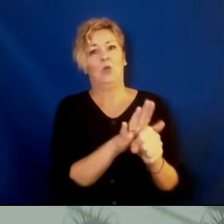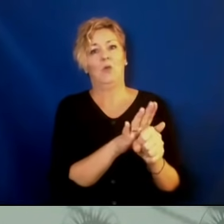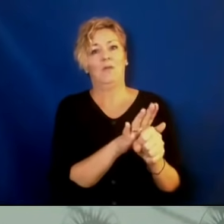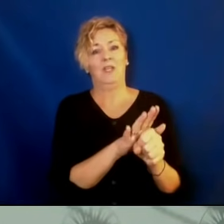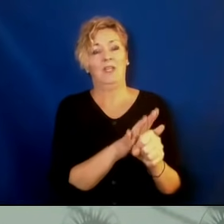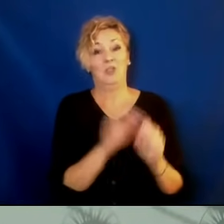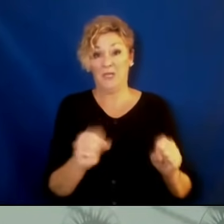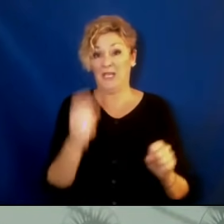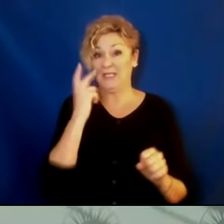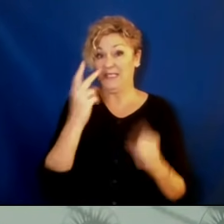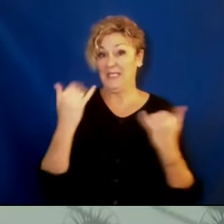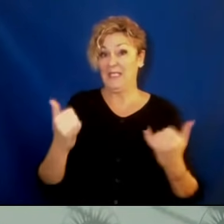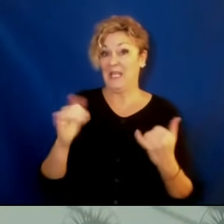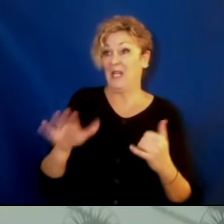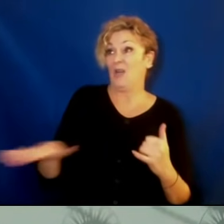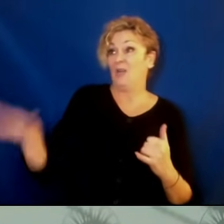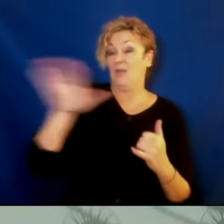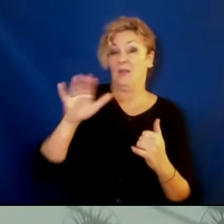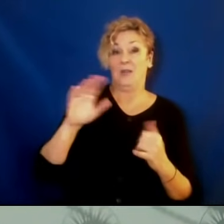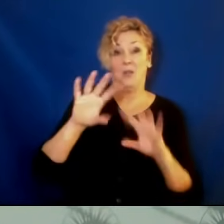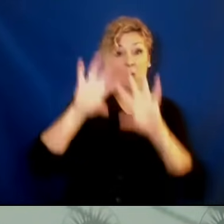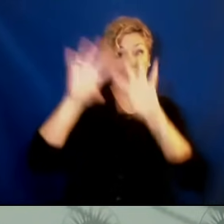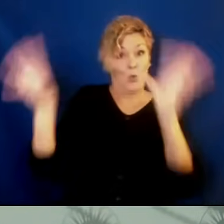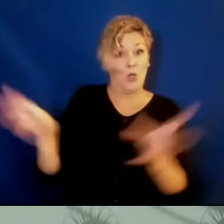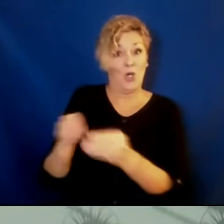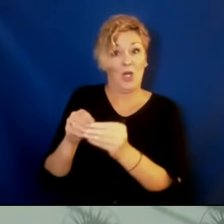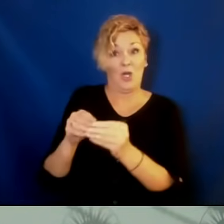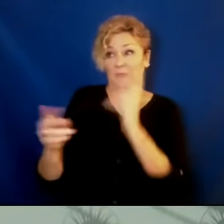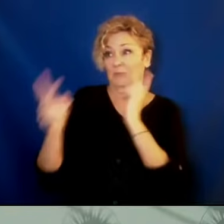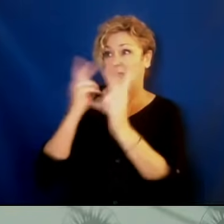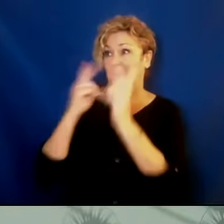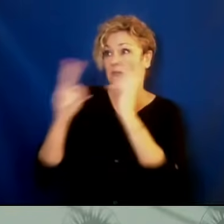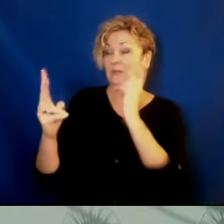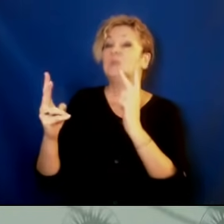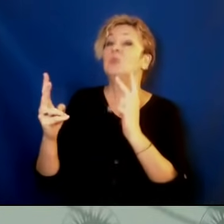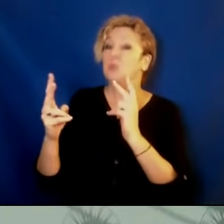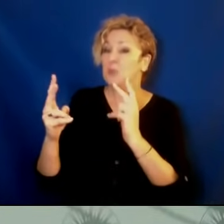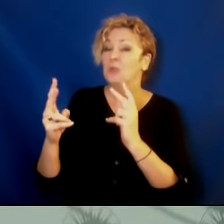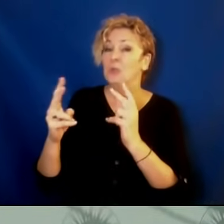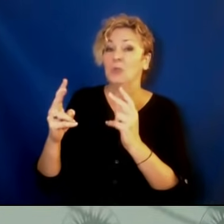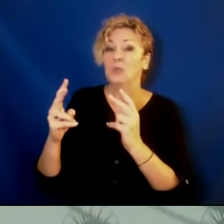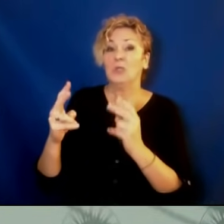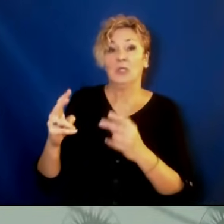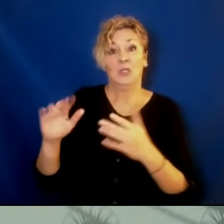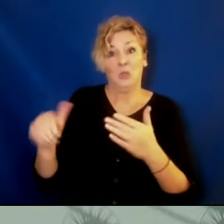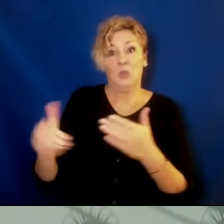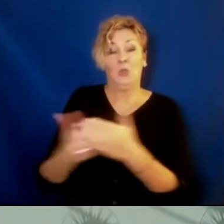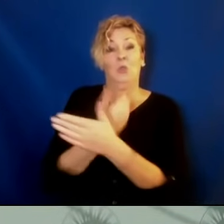party together can sometimes be our greatest weakness in a time of pandemic. Those connections we count on